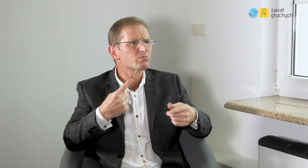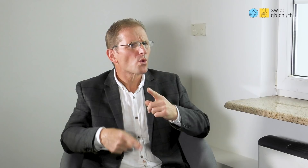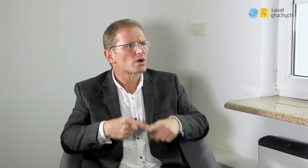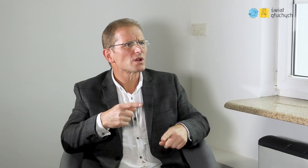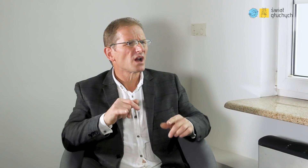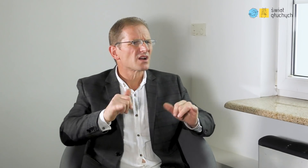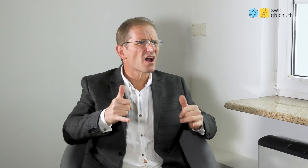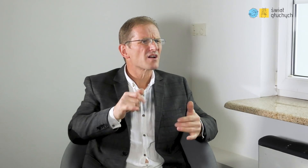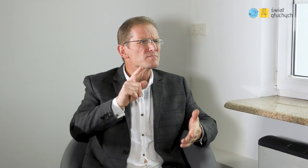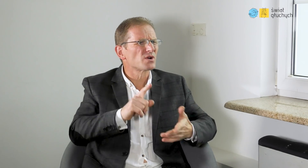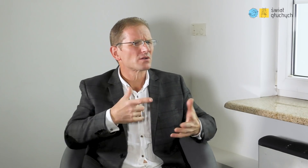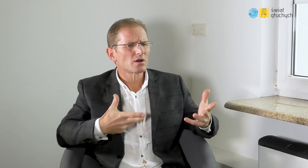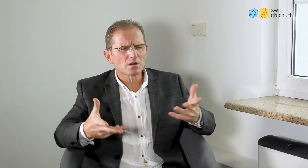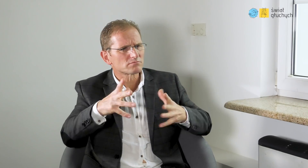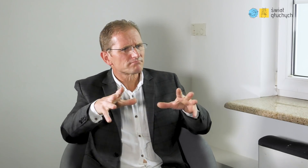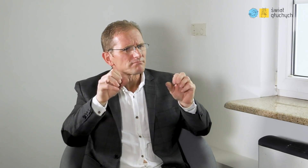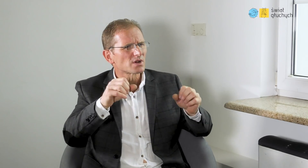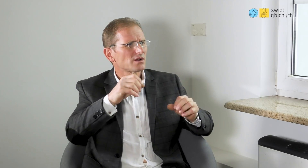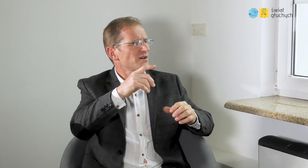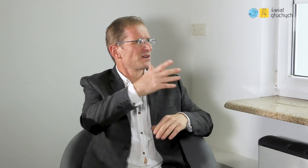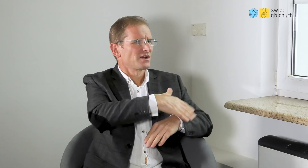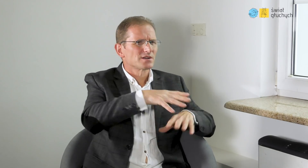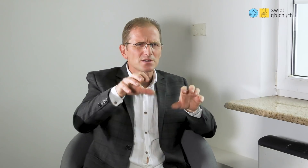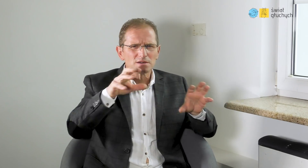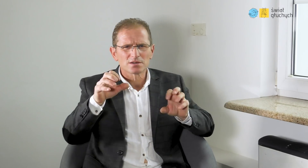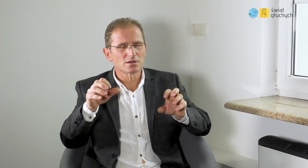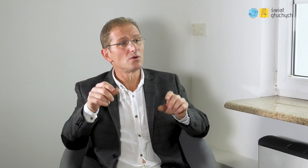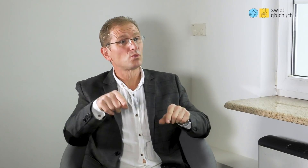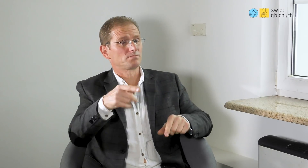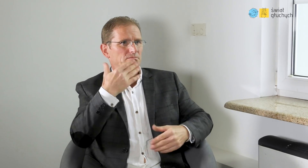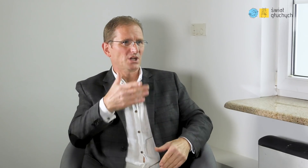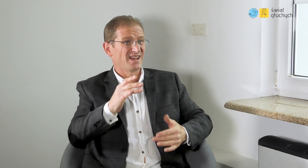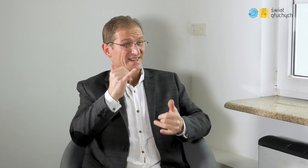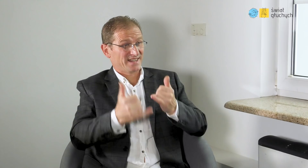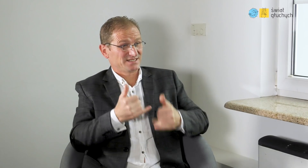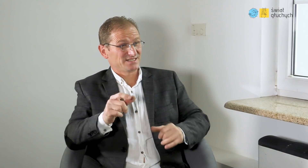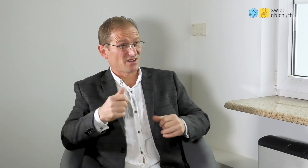I proved what politics is all about, taxes literally everything. He is watching what is happening abroad in our country.